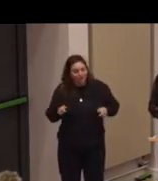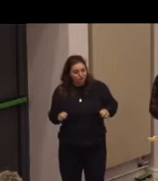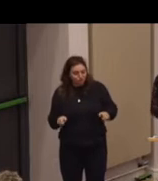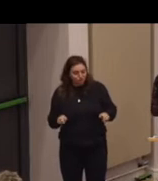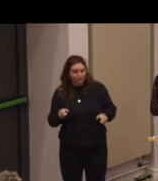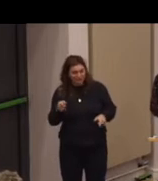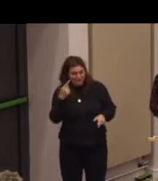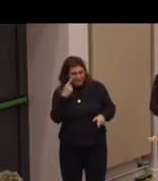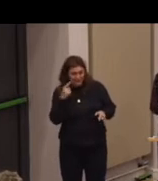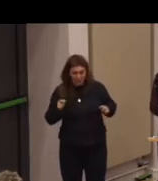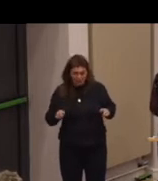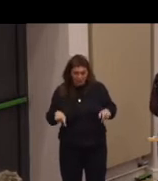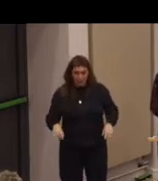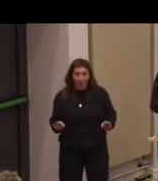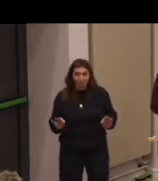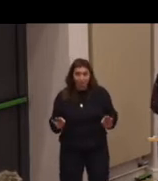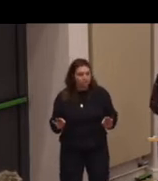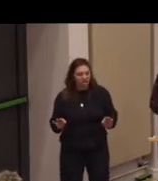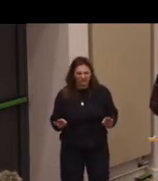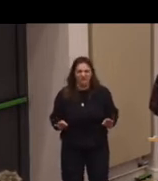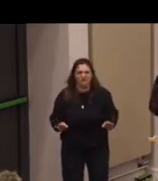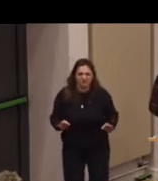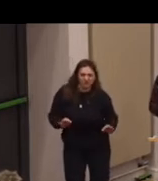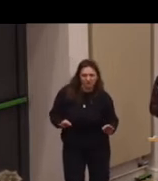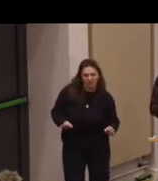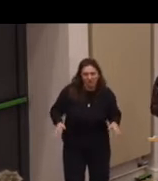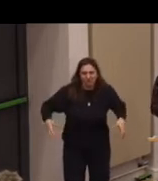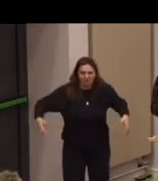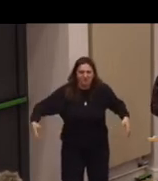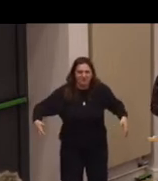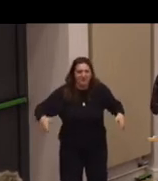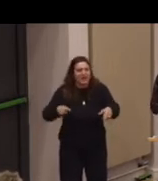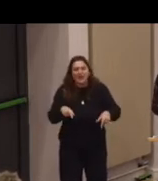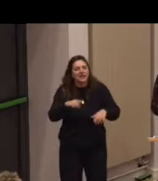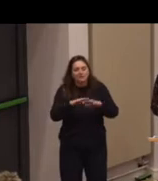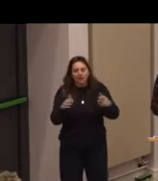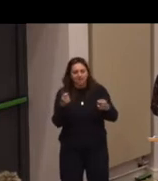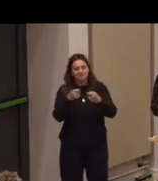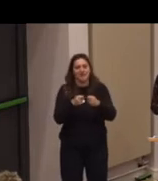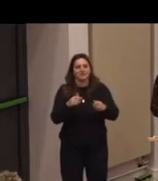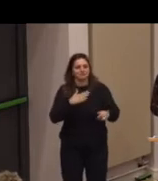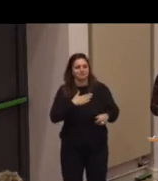something that we very commonly see in emergencies. Often in emergencies, there is a reliance